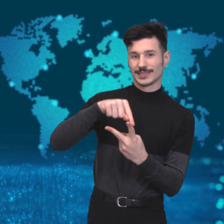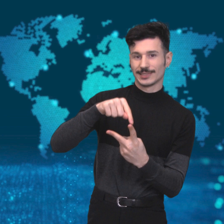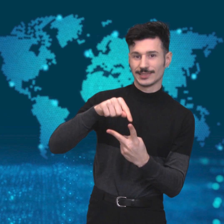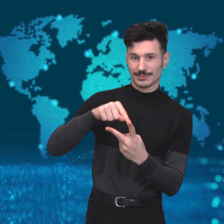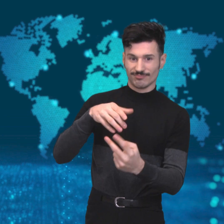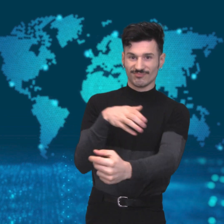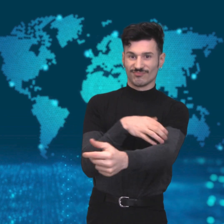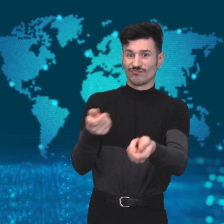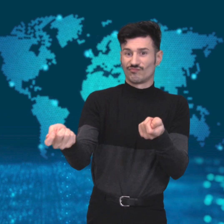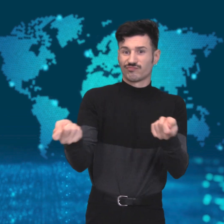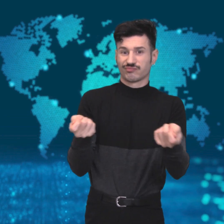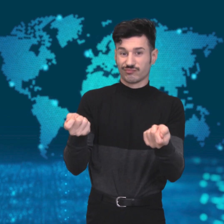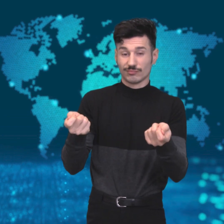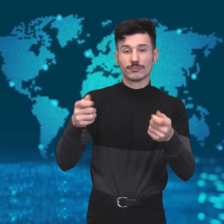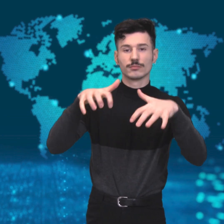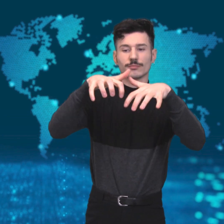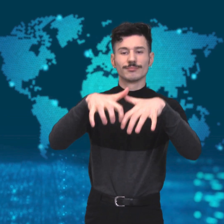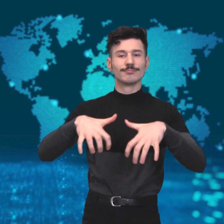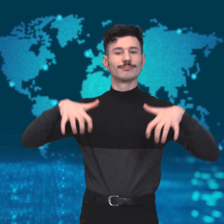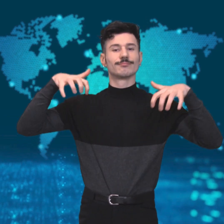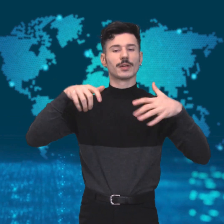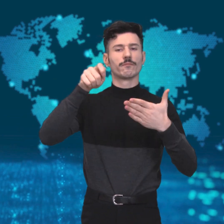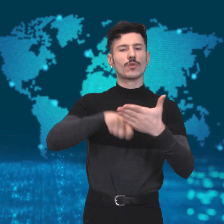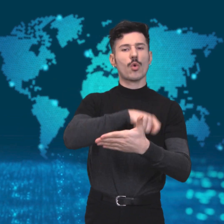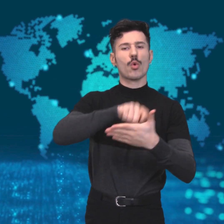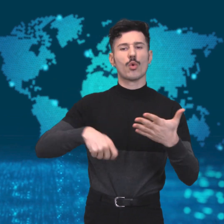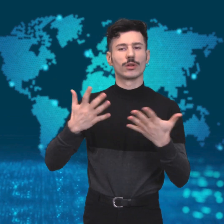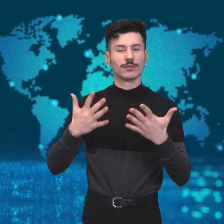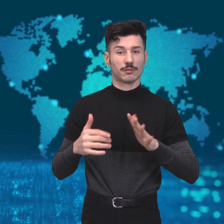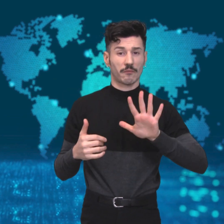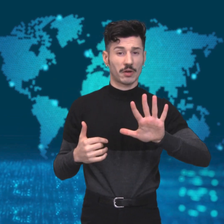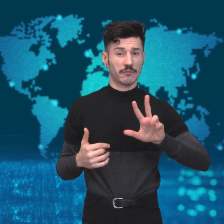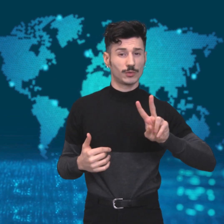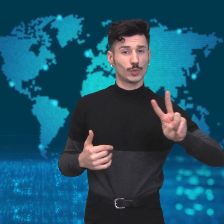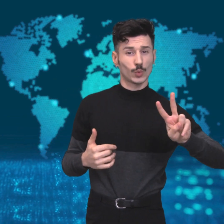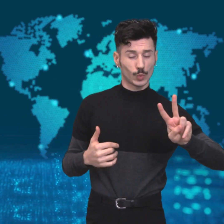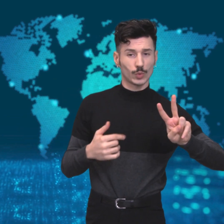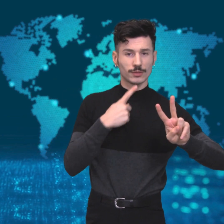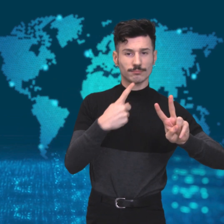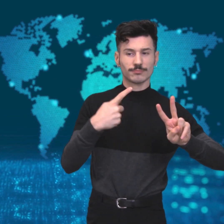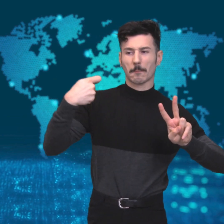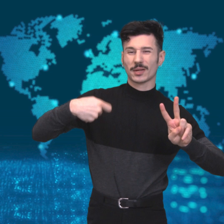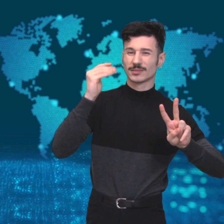On abuse of power, 52 senators voted not guilty